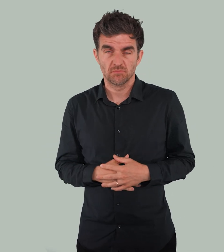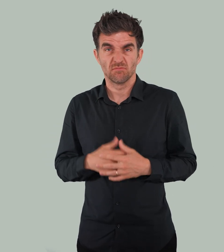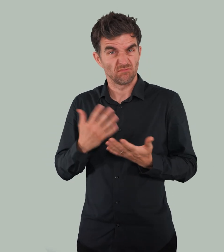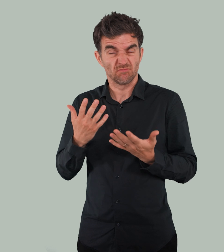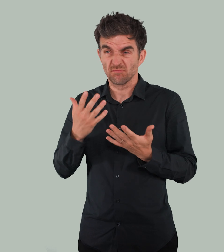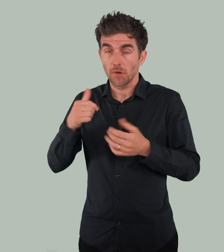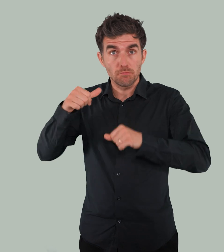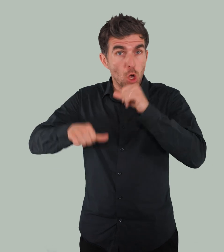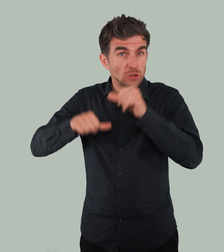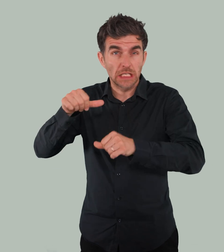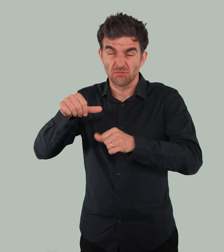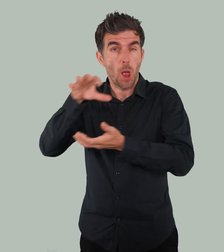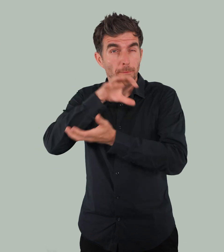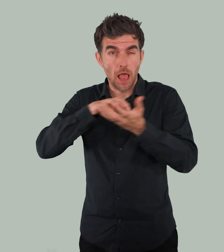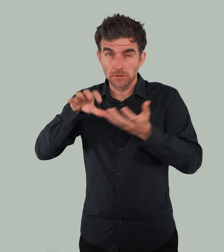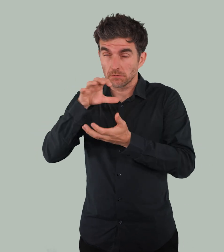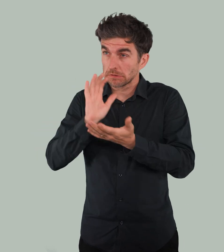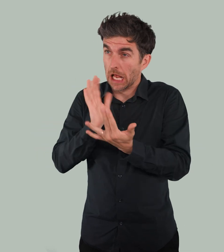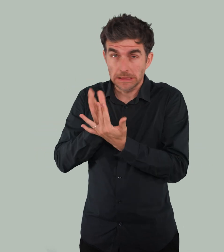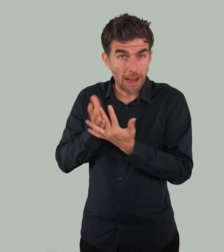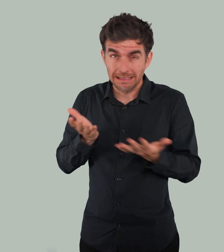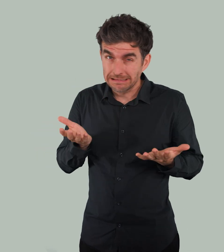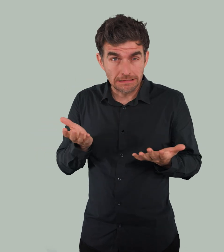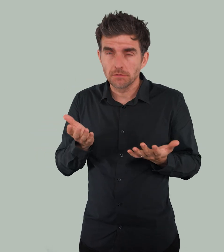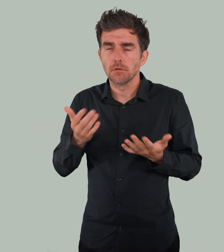Complex and inaccessible processes: